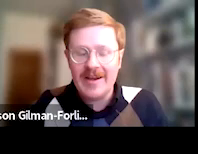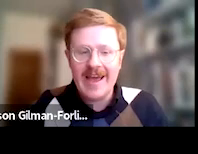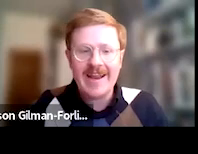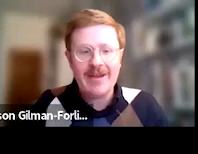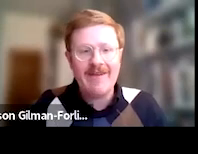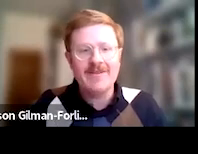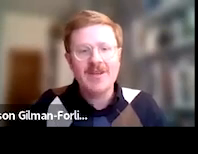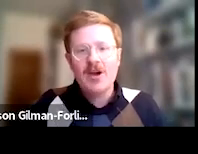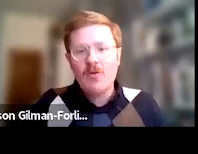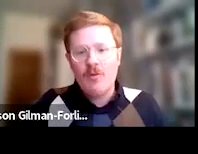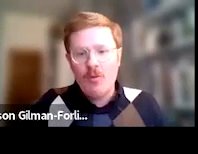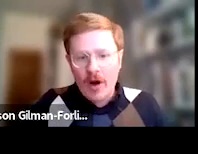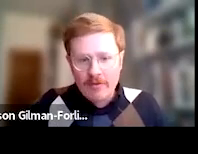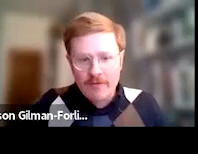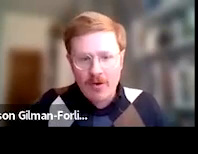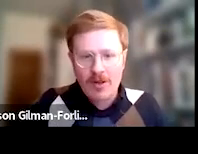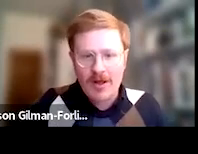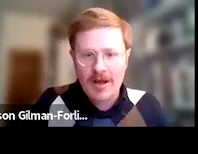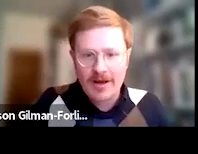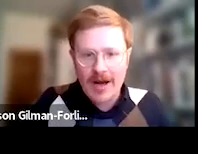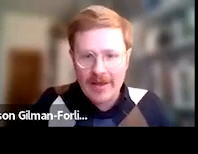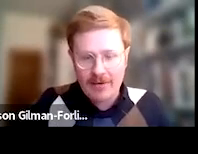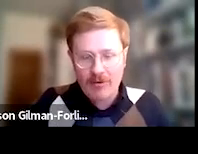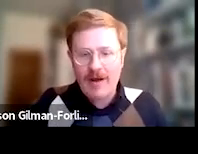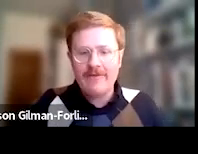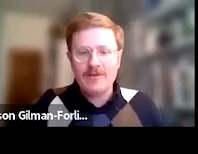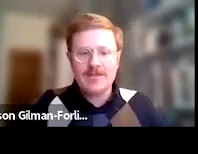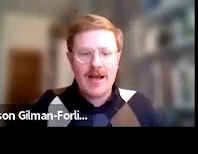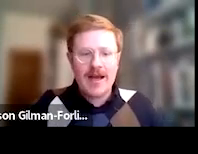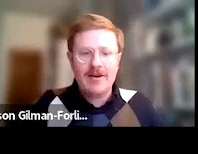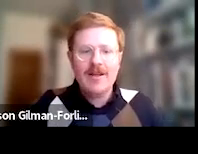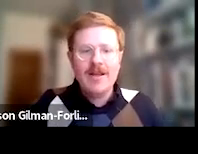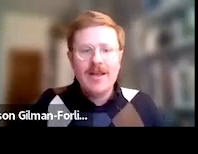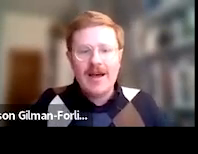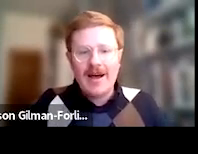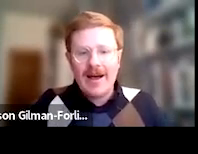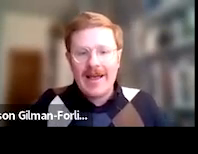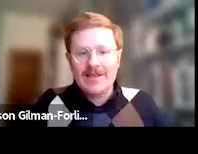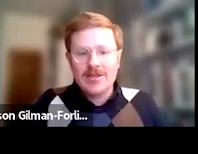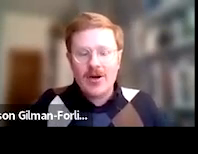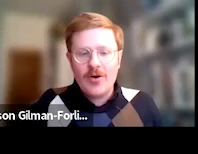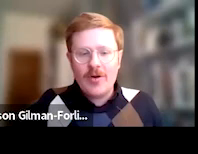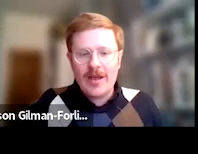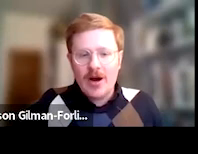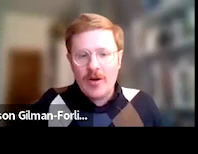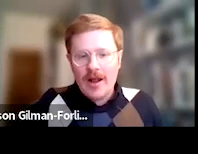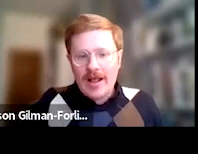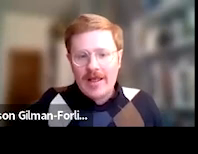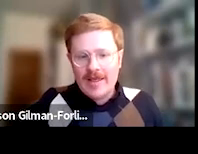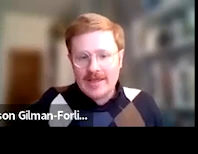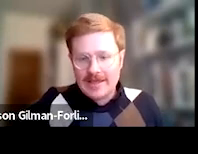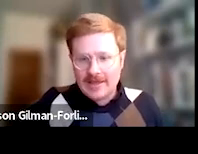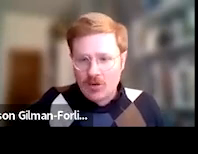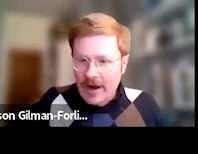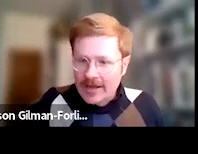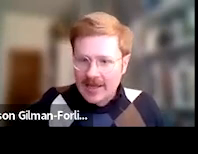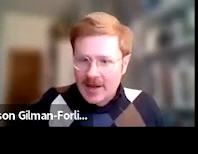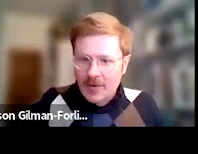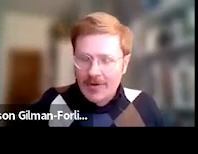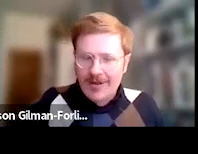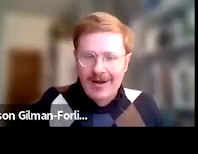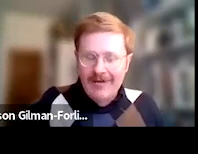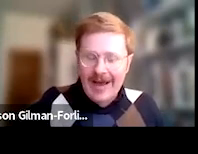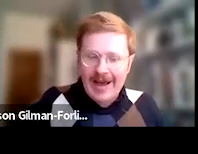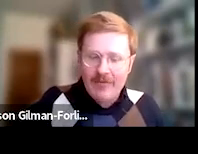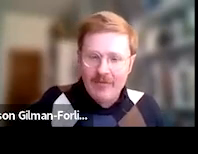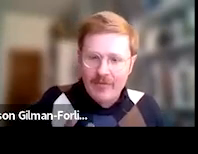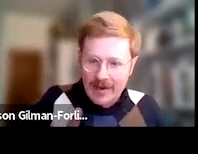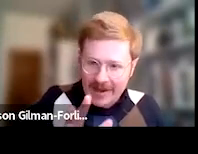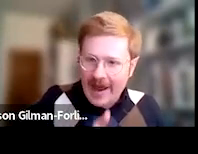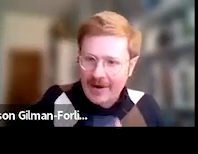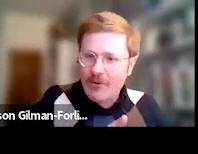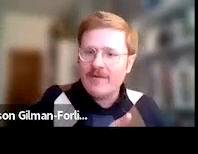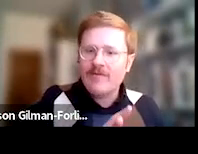but yet we have this wonderful gothic revival style. This is a great example of how the category